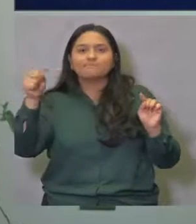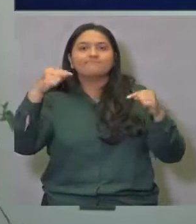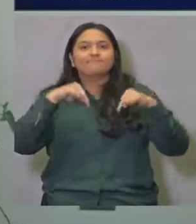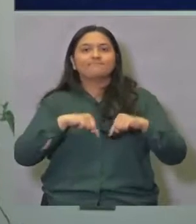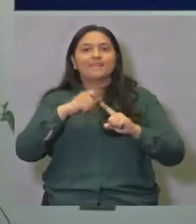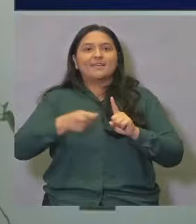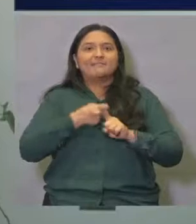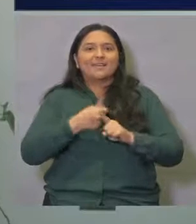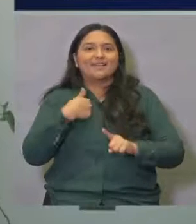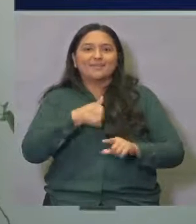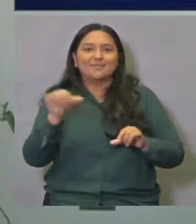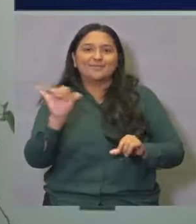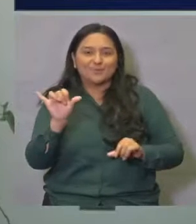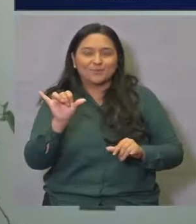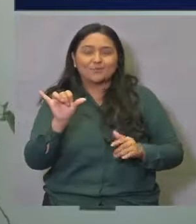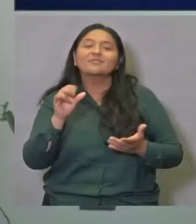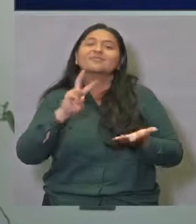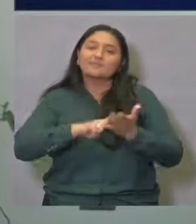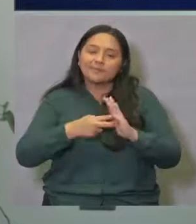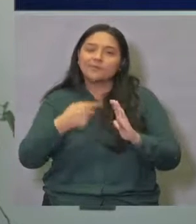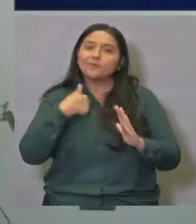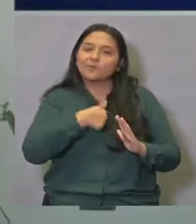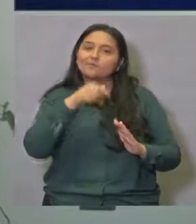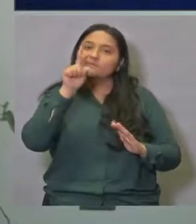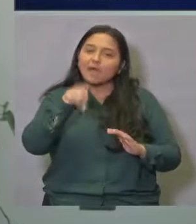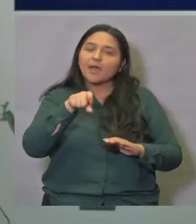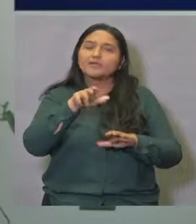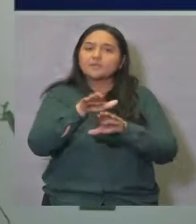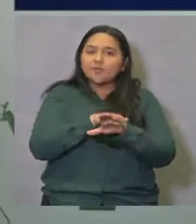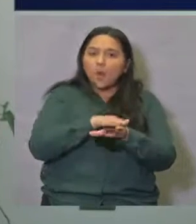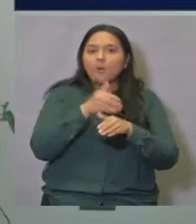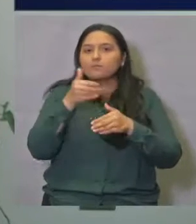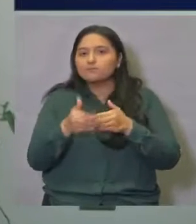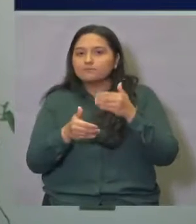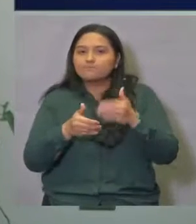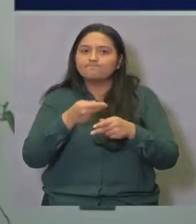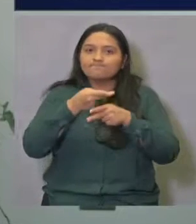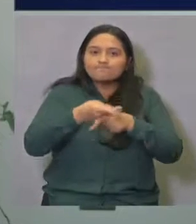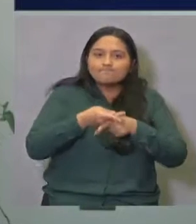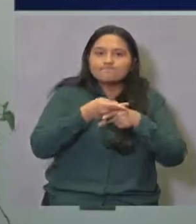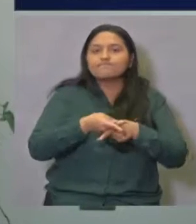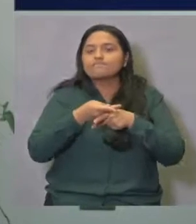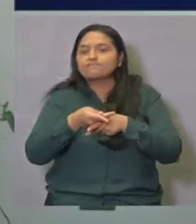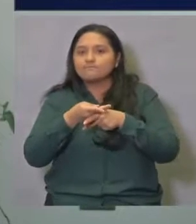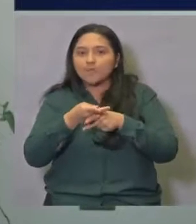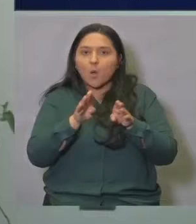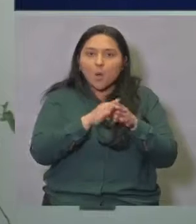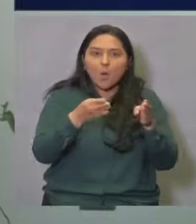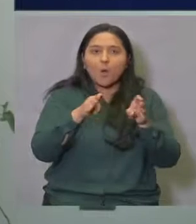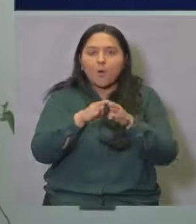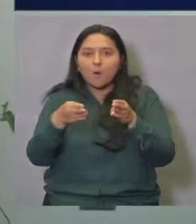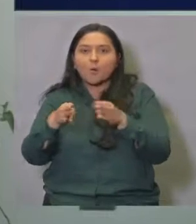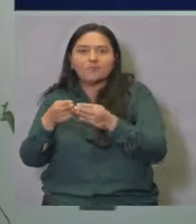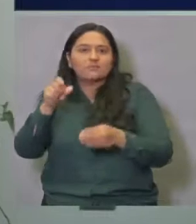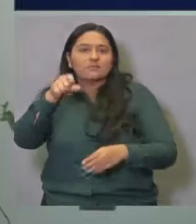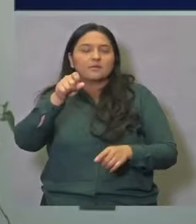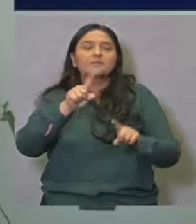US HERE IN LA COUNTY.